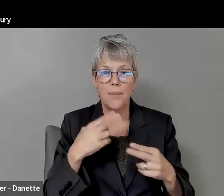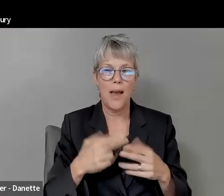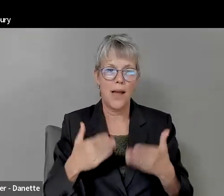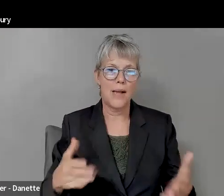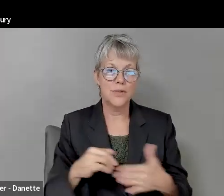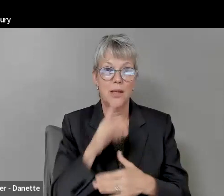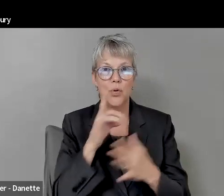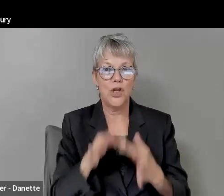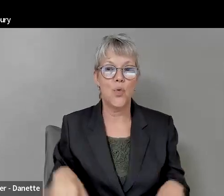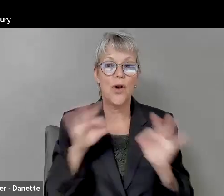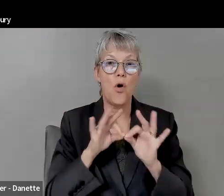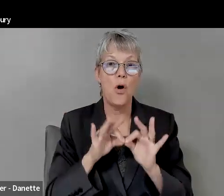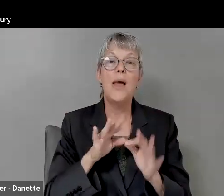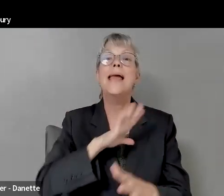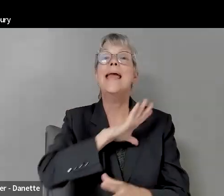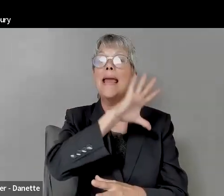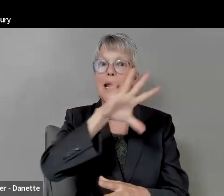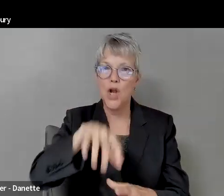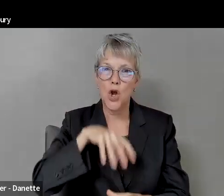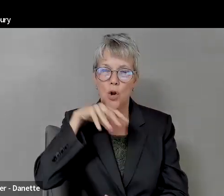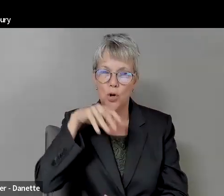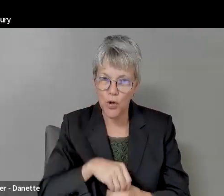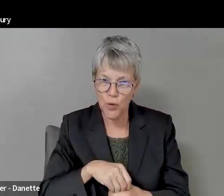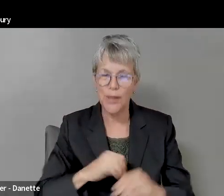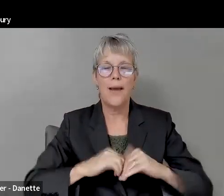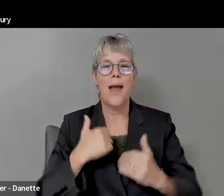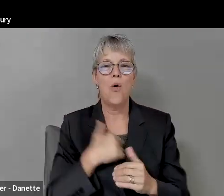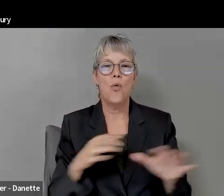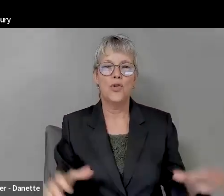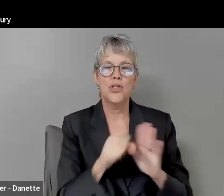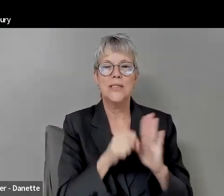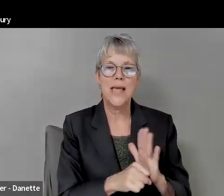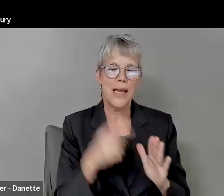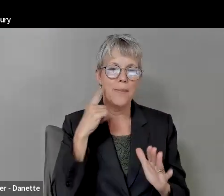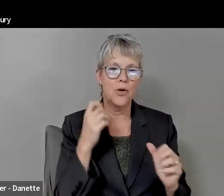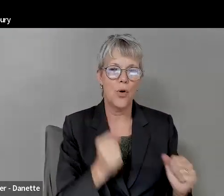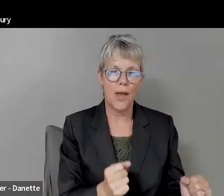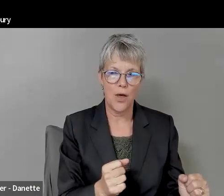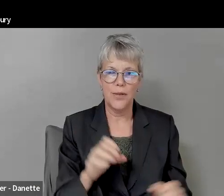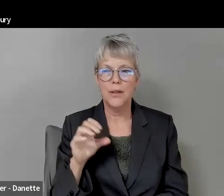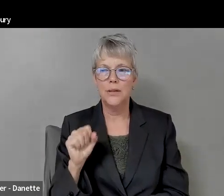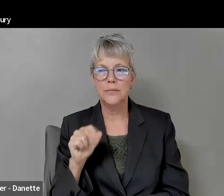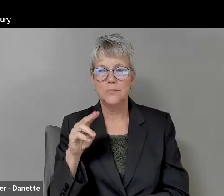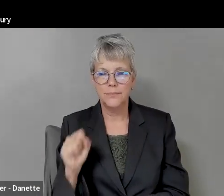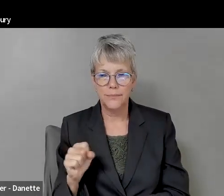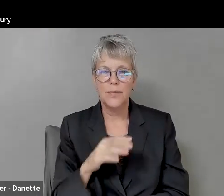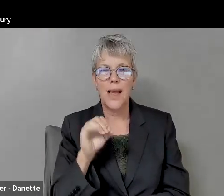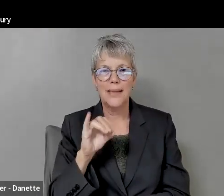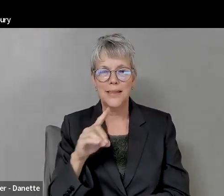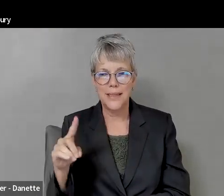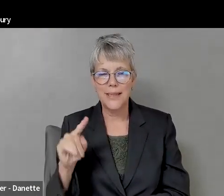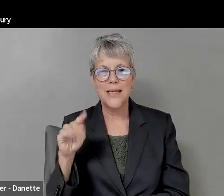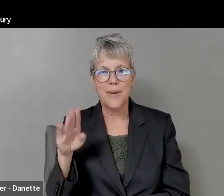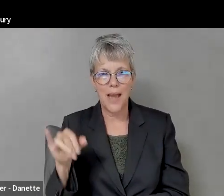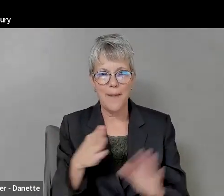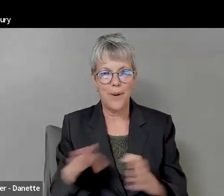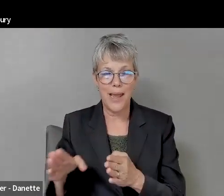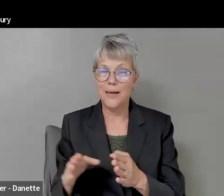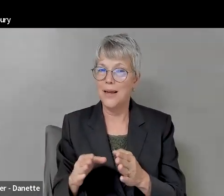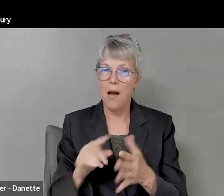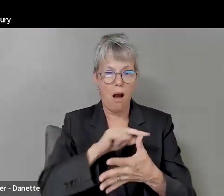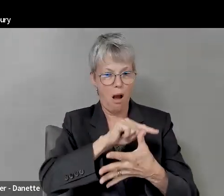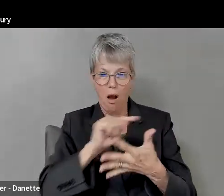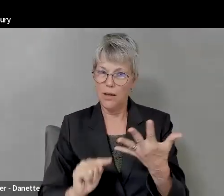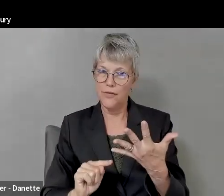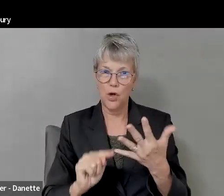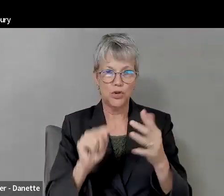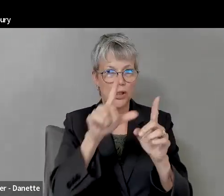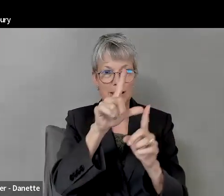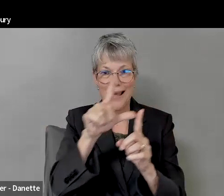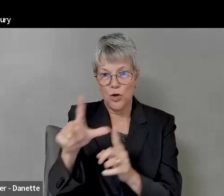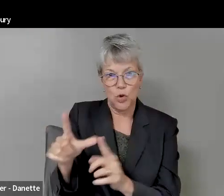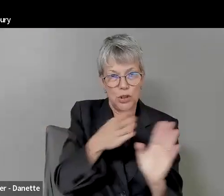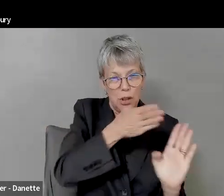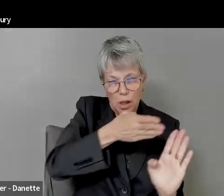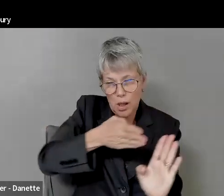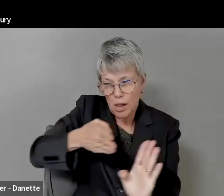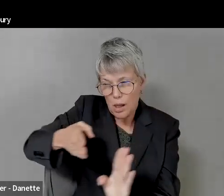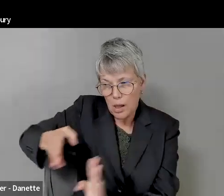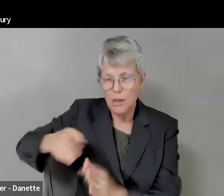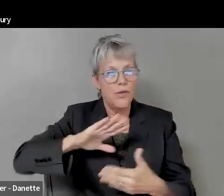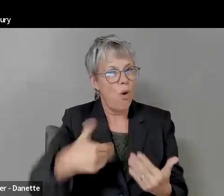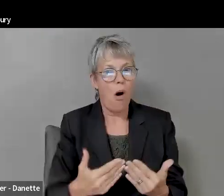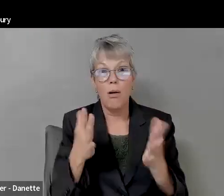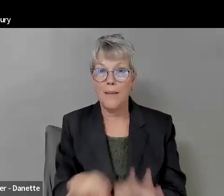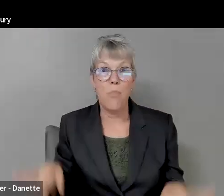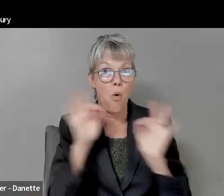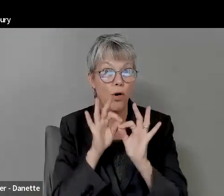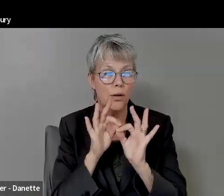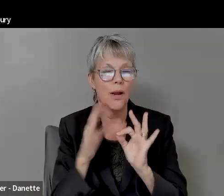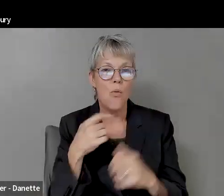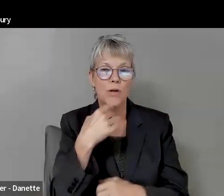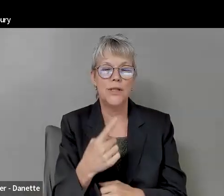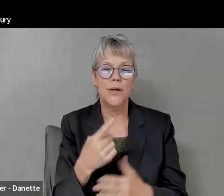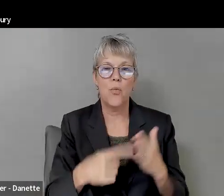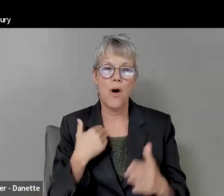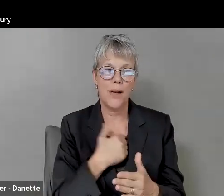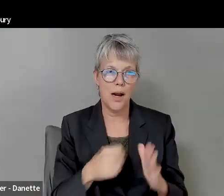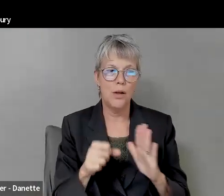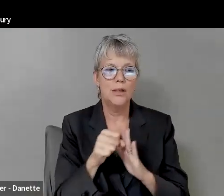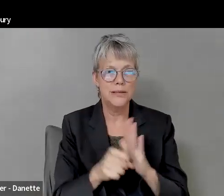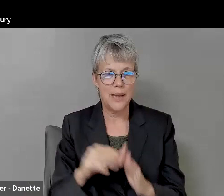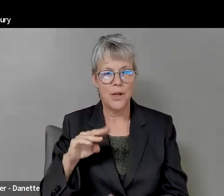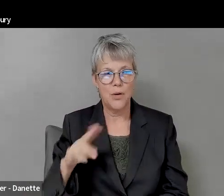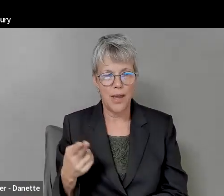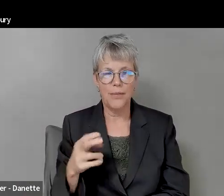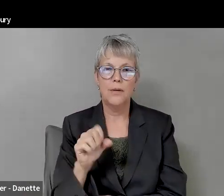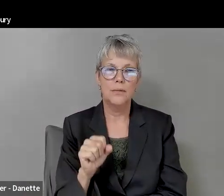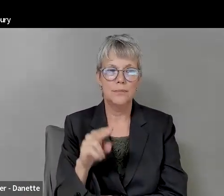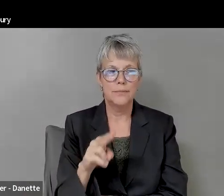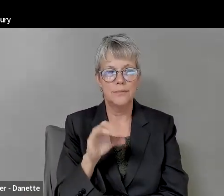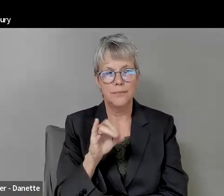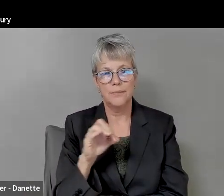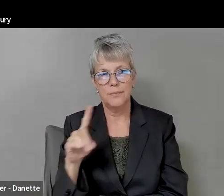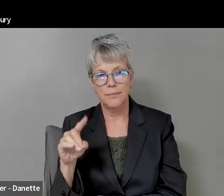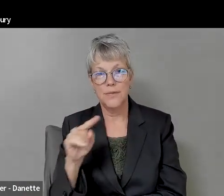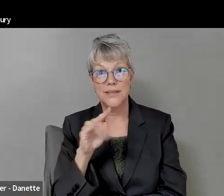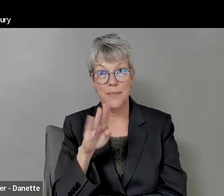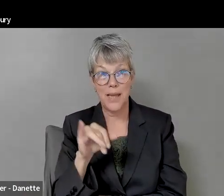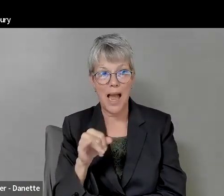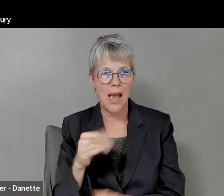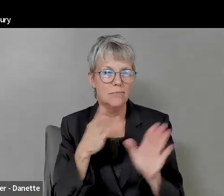Kelly Crosbie (she/her): including how we're doing on our State mental health substance use. So on the next slide.